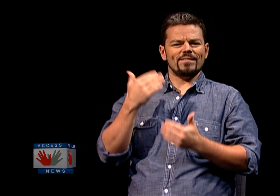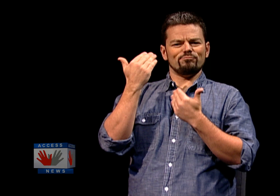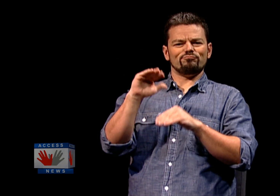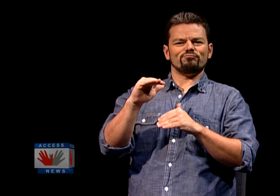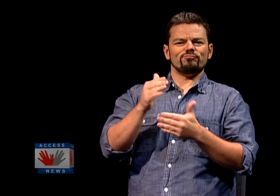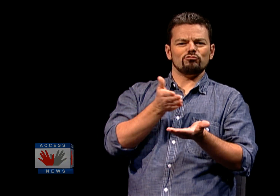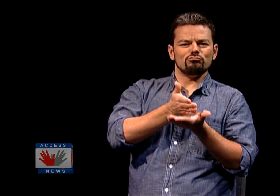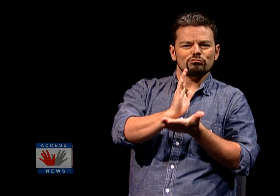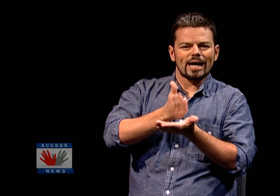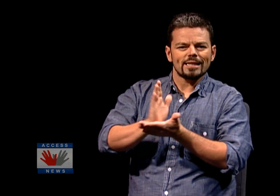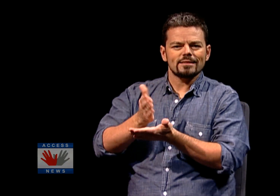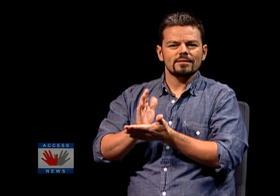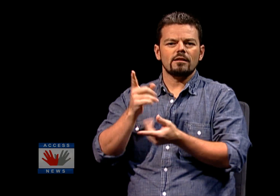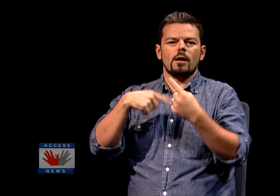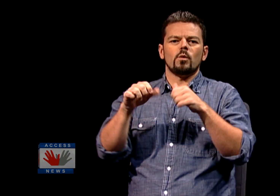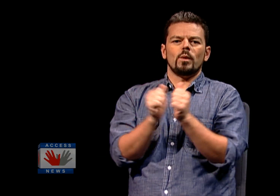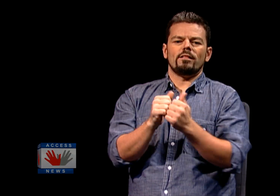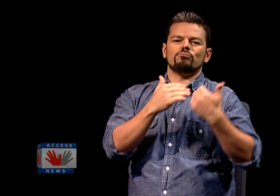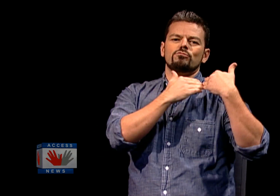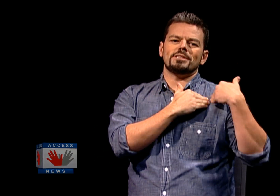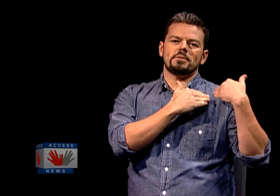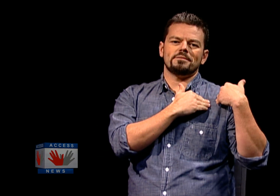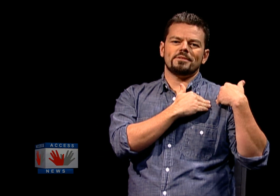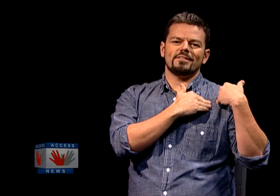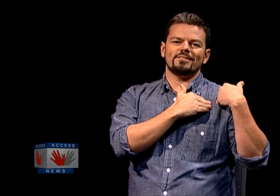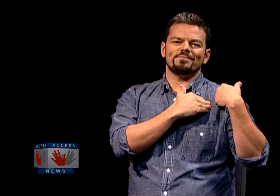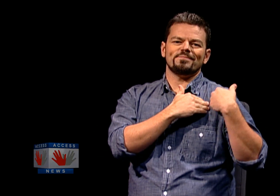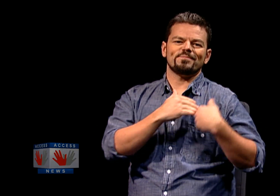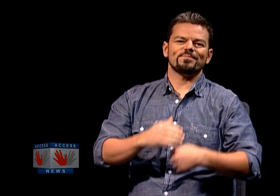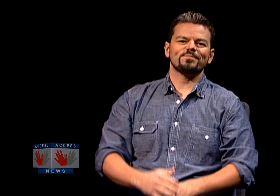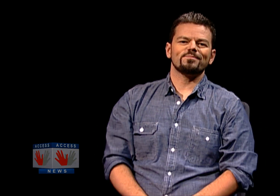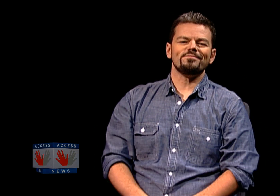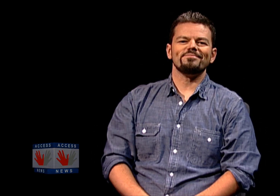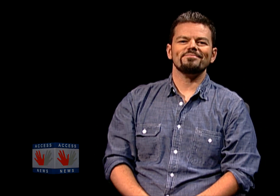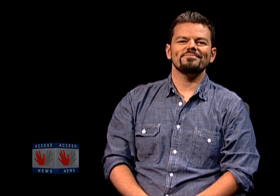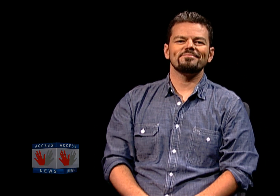WITH GREAT RIGHTS COMES GREAT CIVIL RESPONSIBILITY.